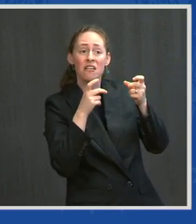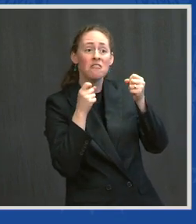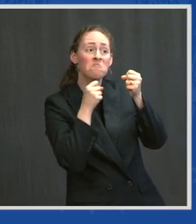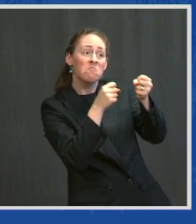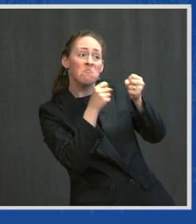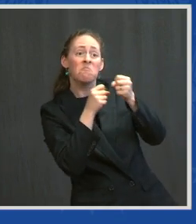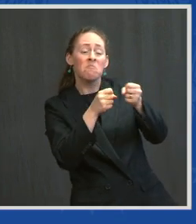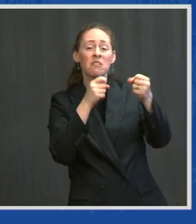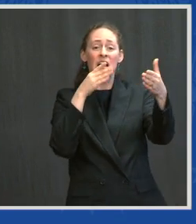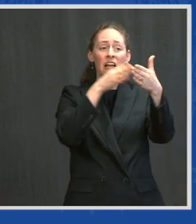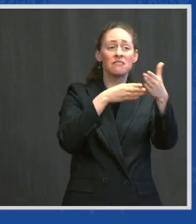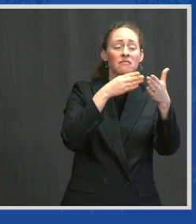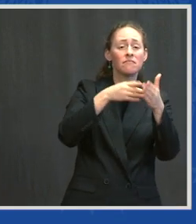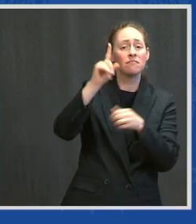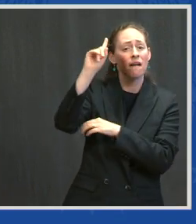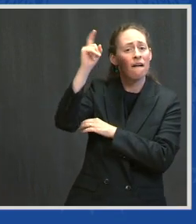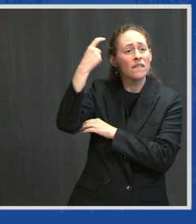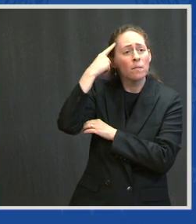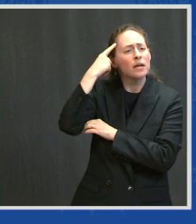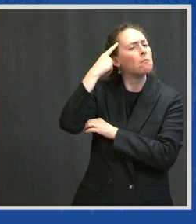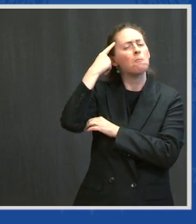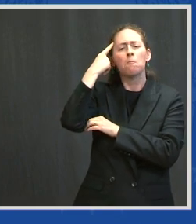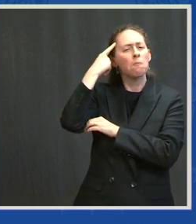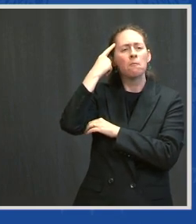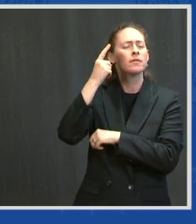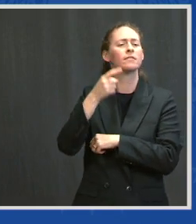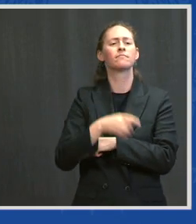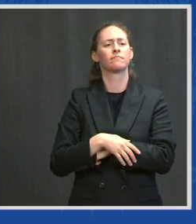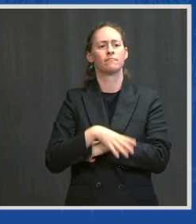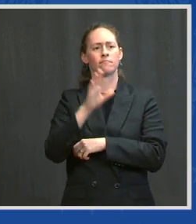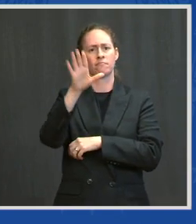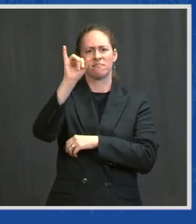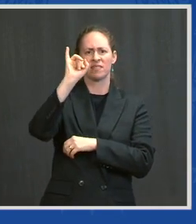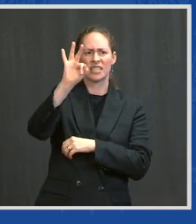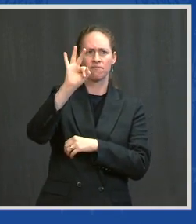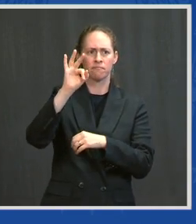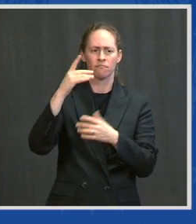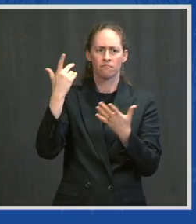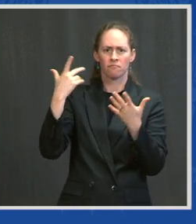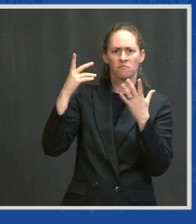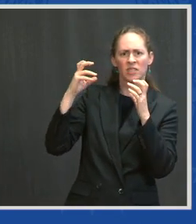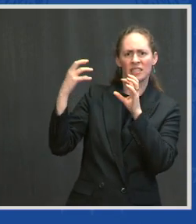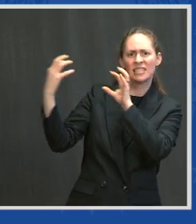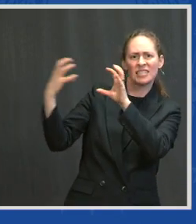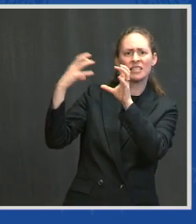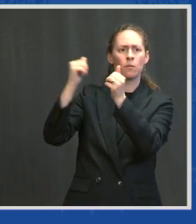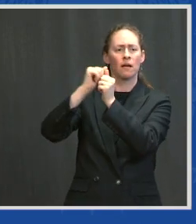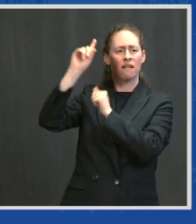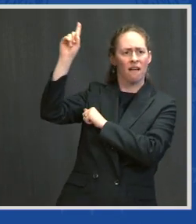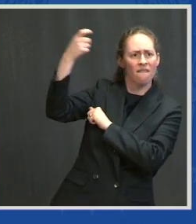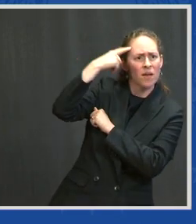you need F-15s and maybe some nuclear weapons. The point is that there has always been the ability to limit --